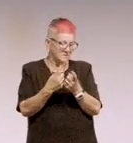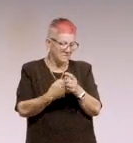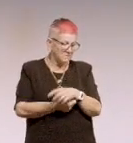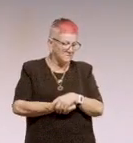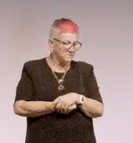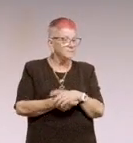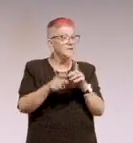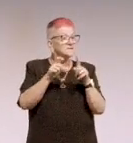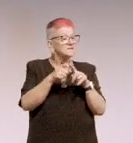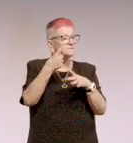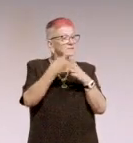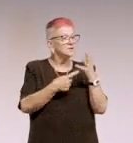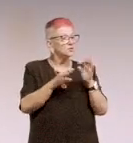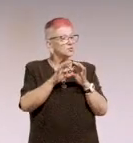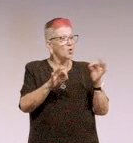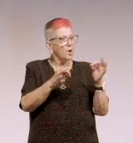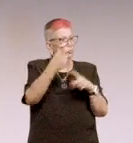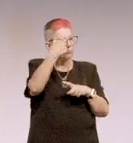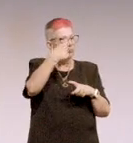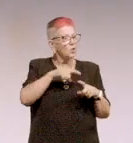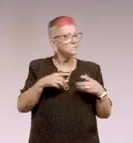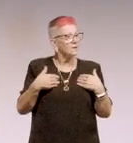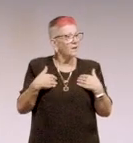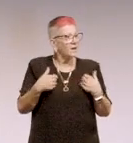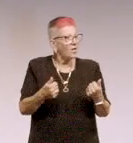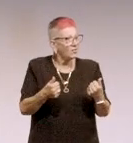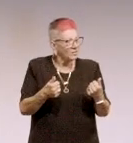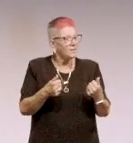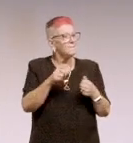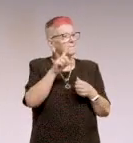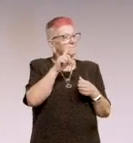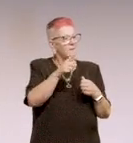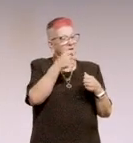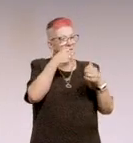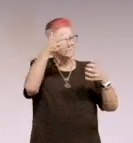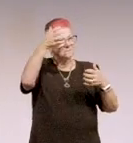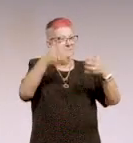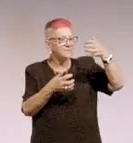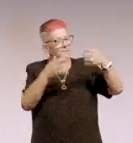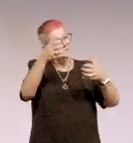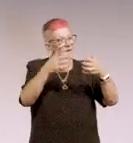Disability is not personal health condition, it is mismatched human interactions.